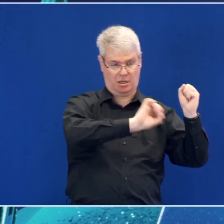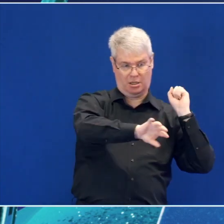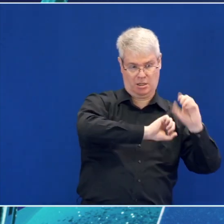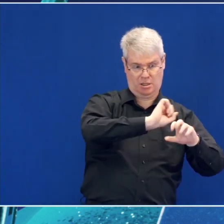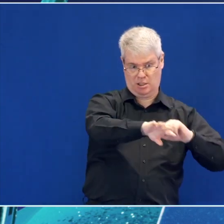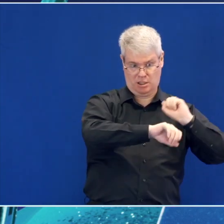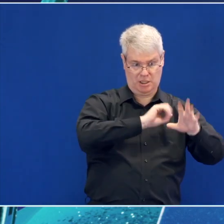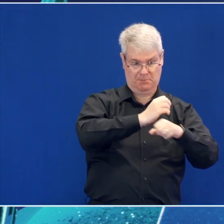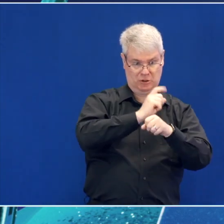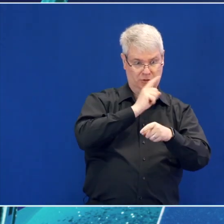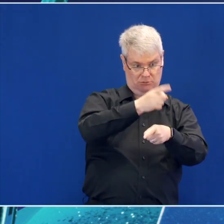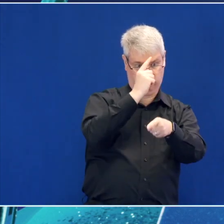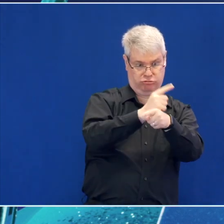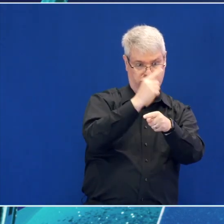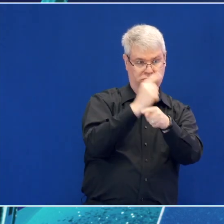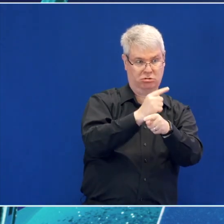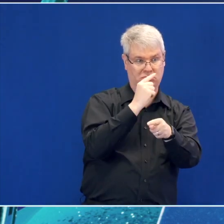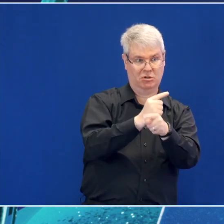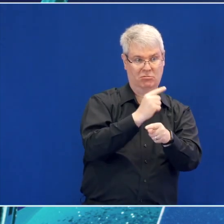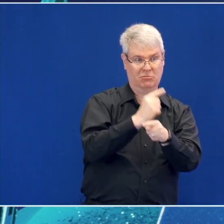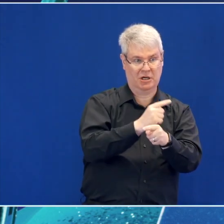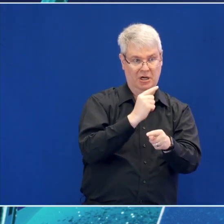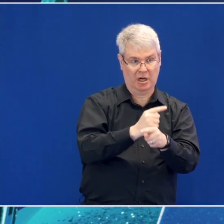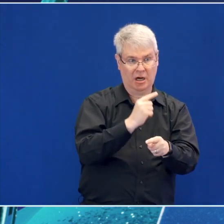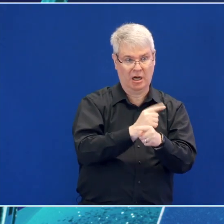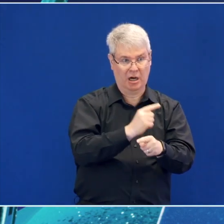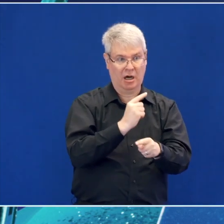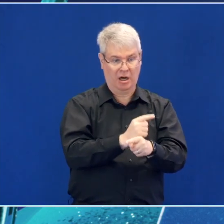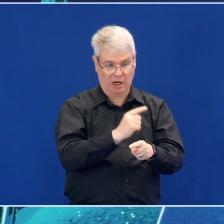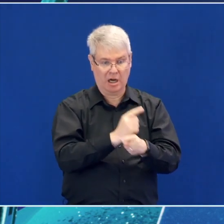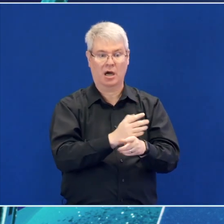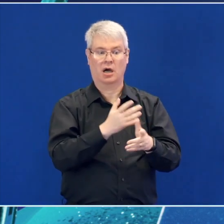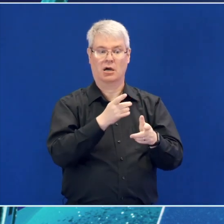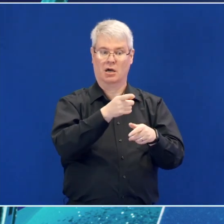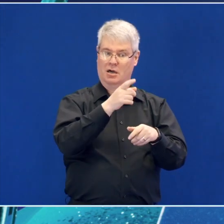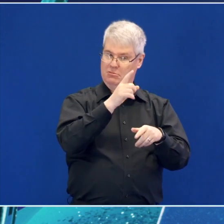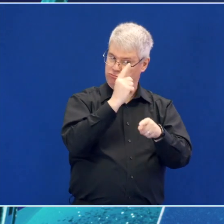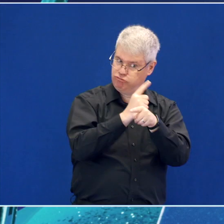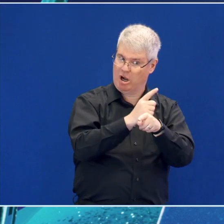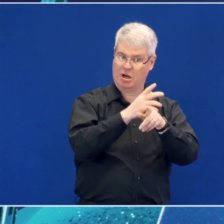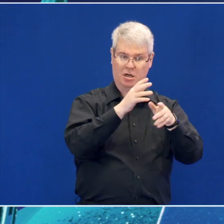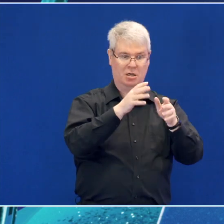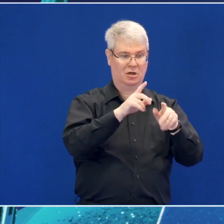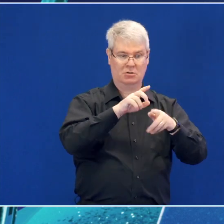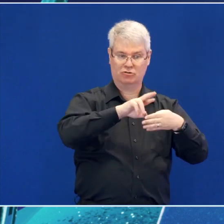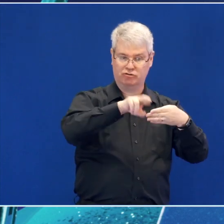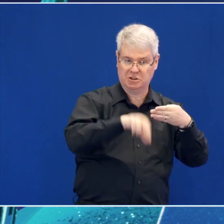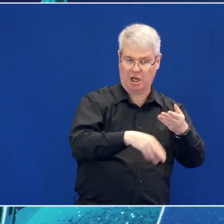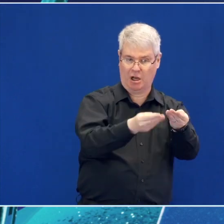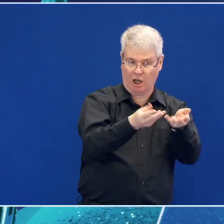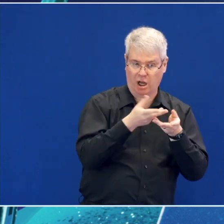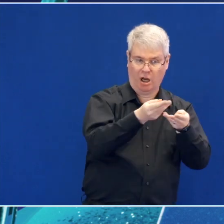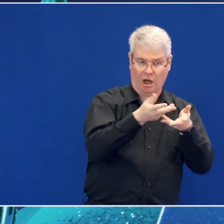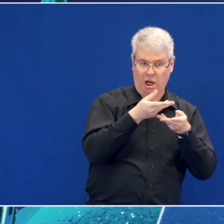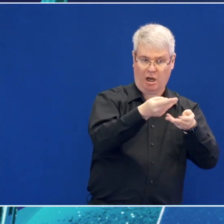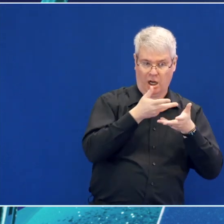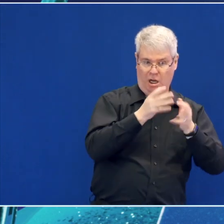where you choose the best results. And I think that that's sort of the approach that you have to take towards AI --